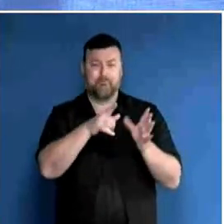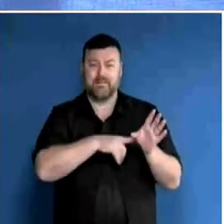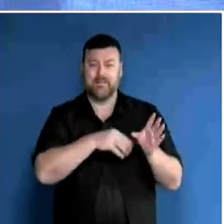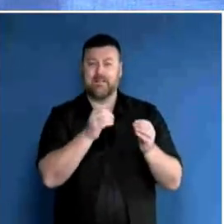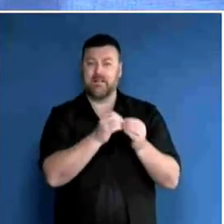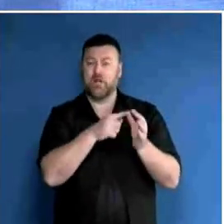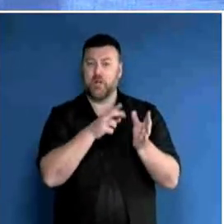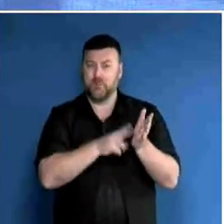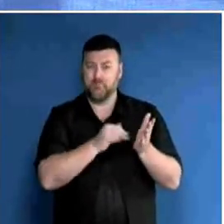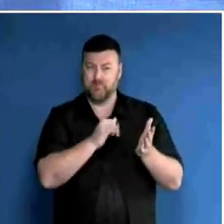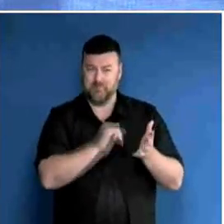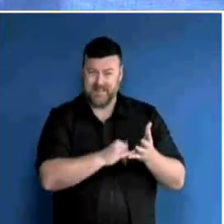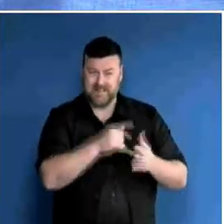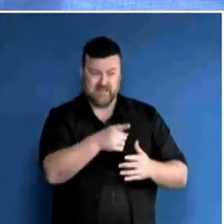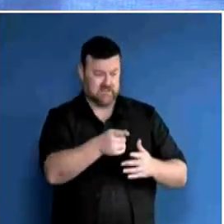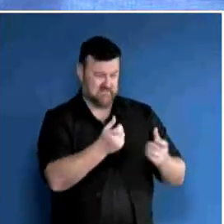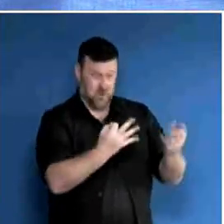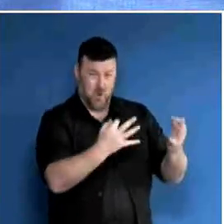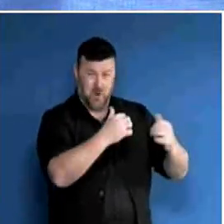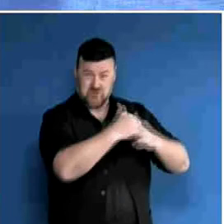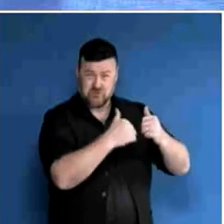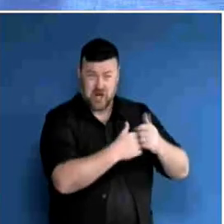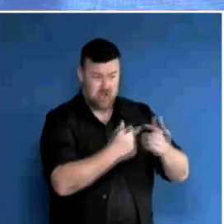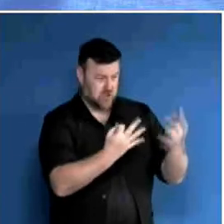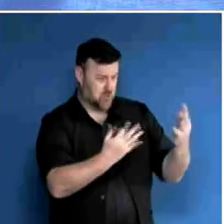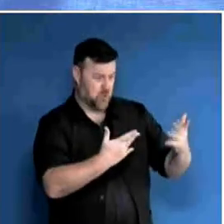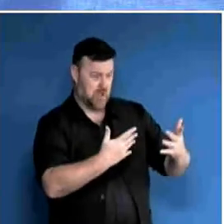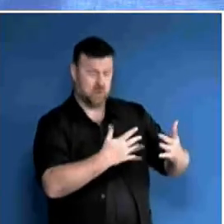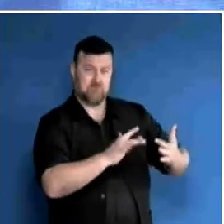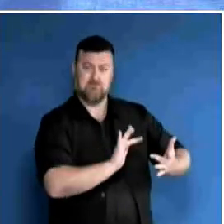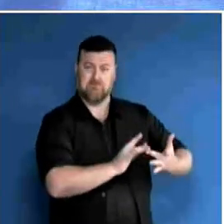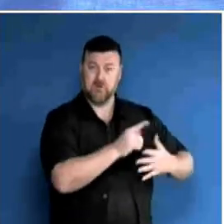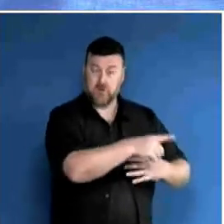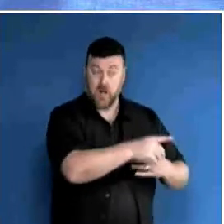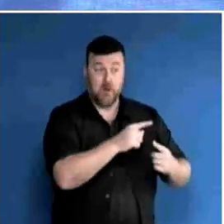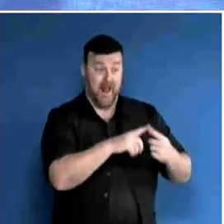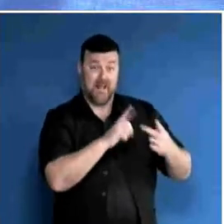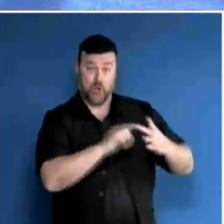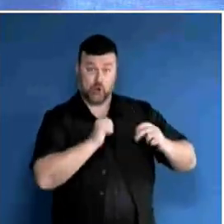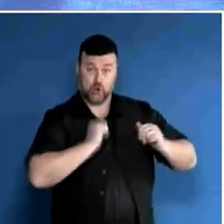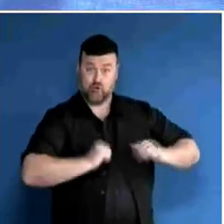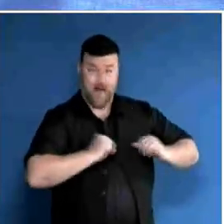environments, and your concerns for safety and the quality of the program for